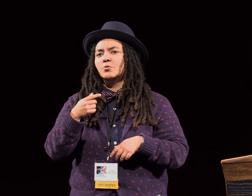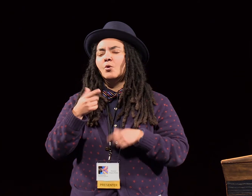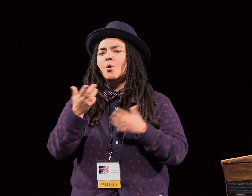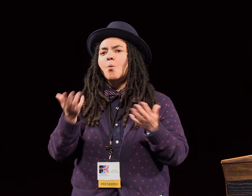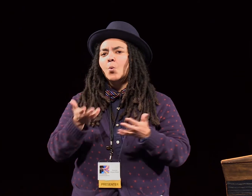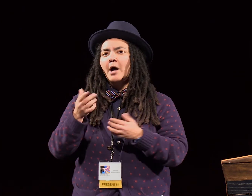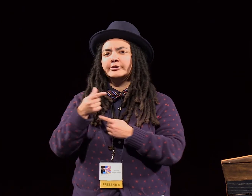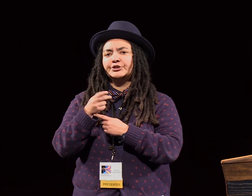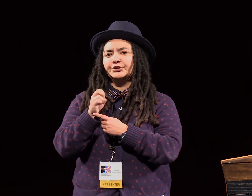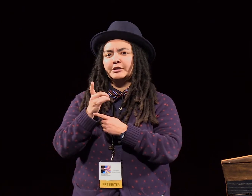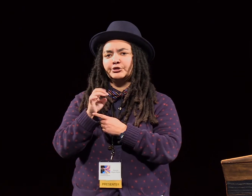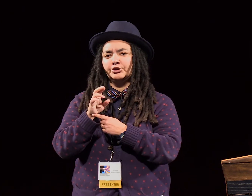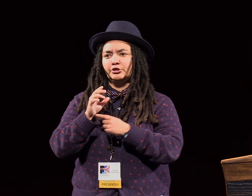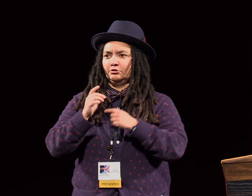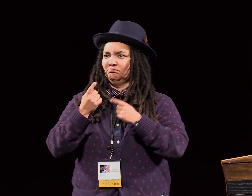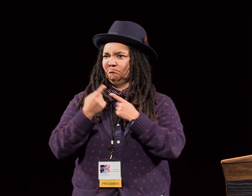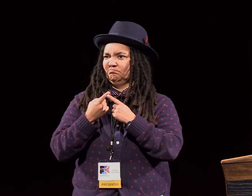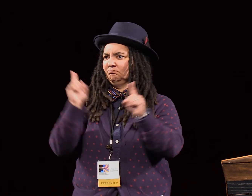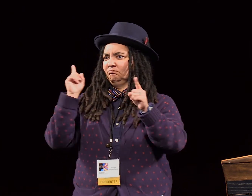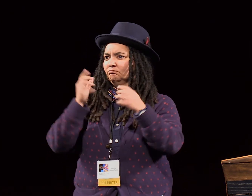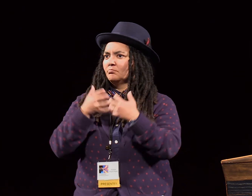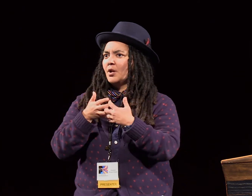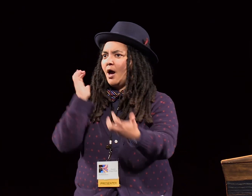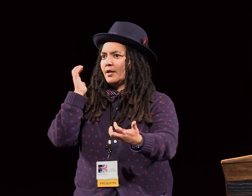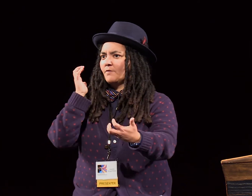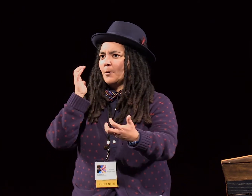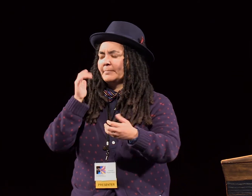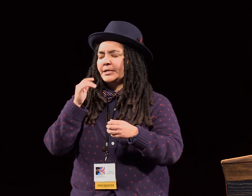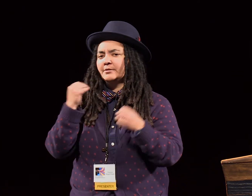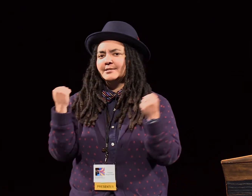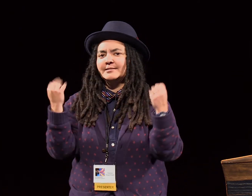This chapter gives us the opportunity to talk about